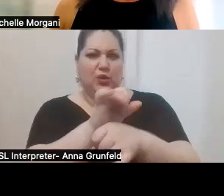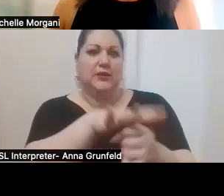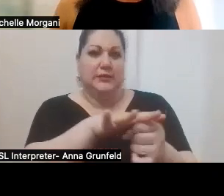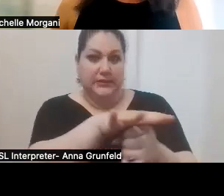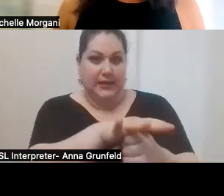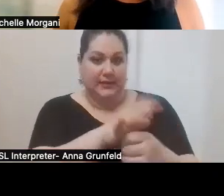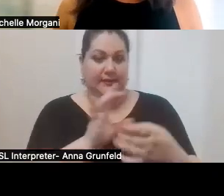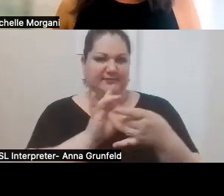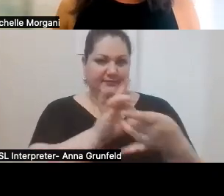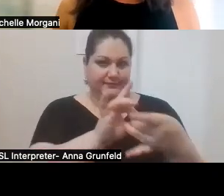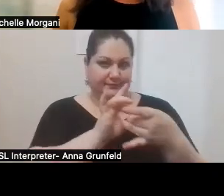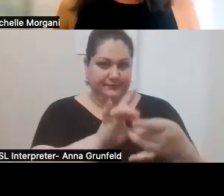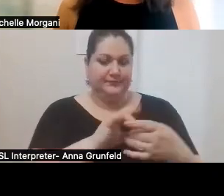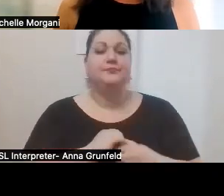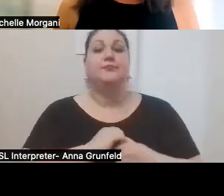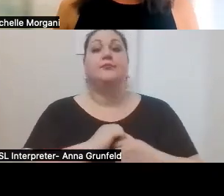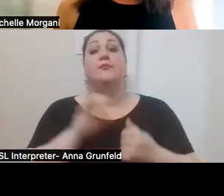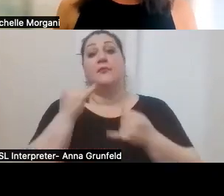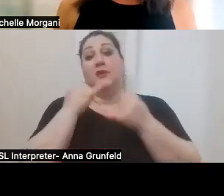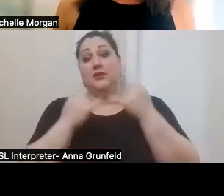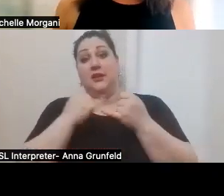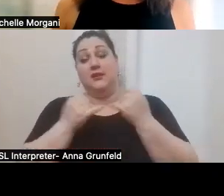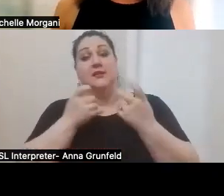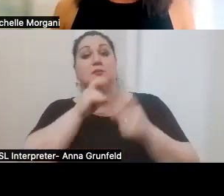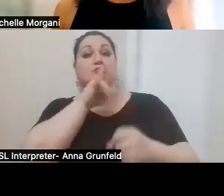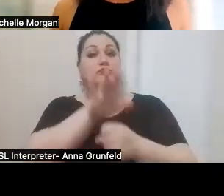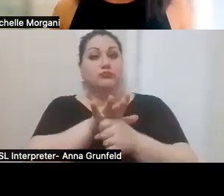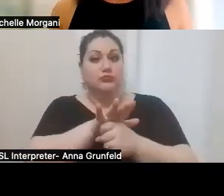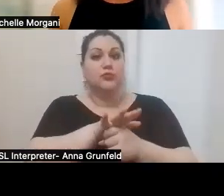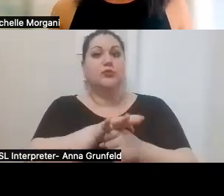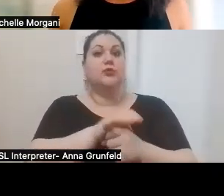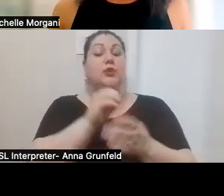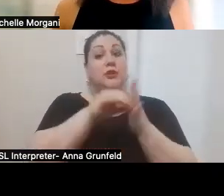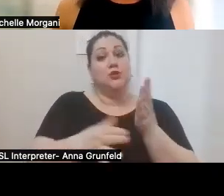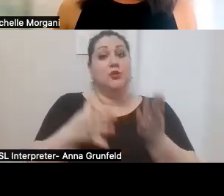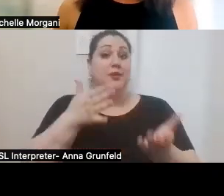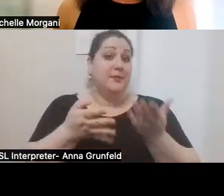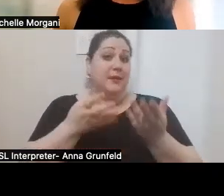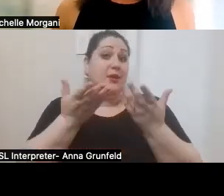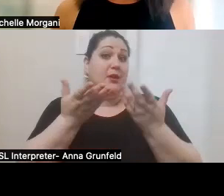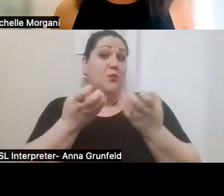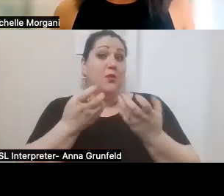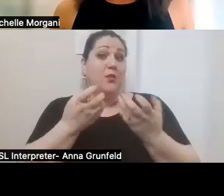And then lastly, ensuring that a student may want to talk to us a little bit about what their day-to-day activities are.